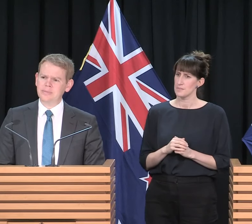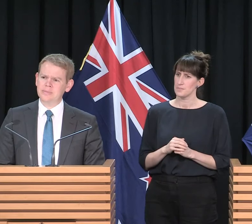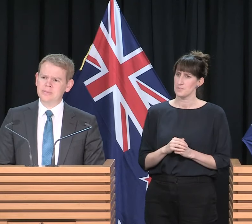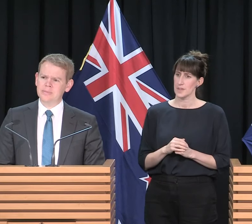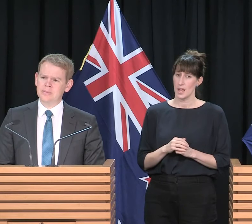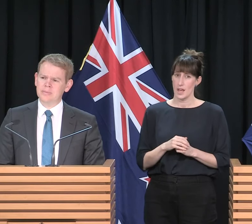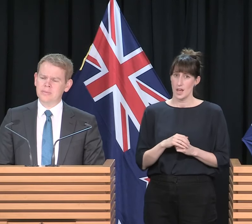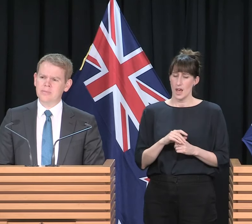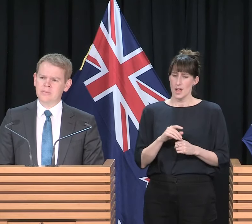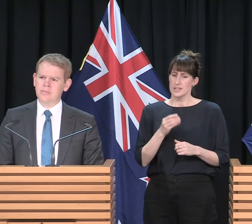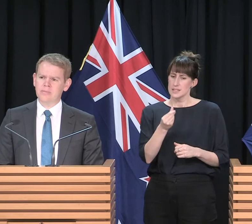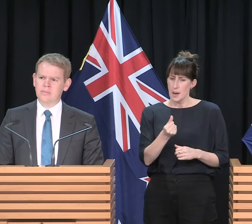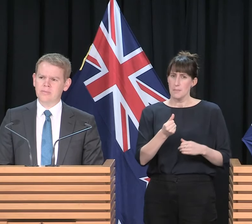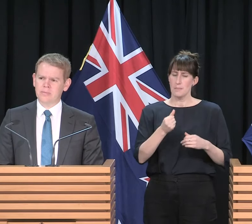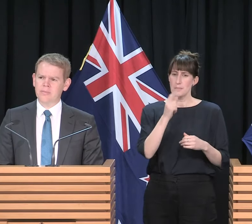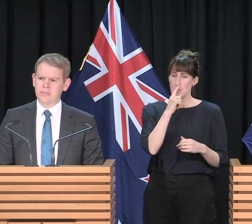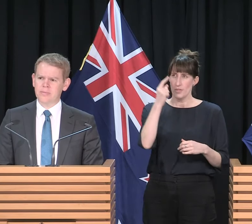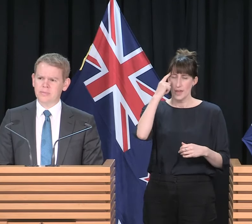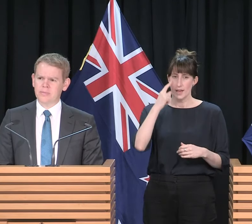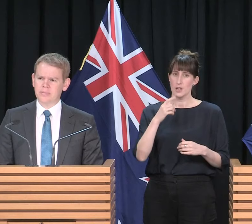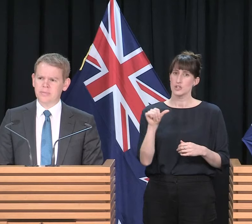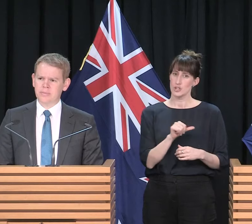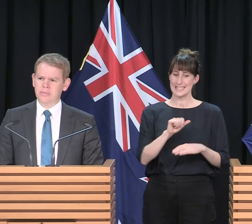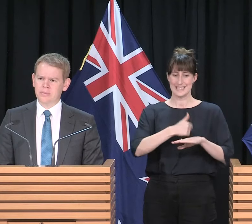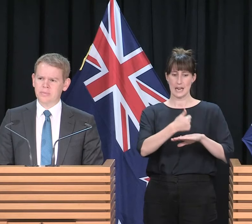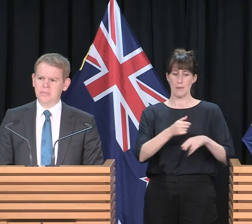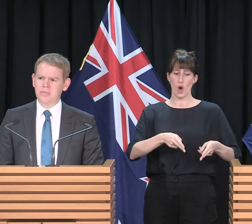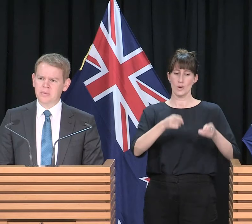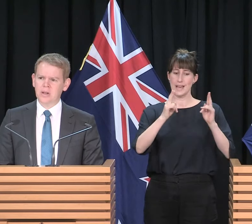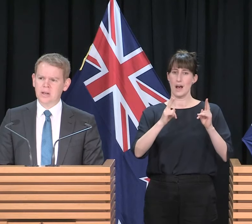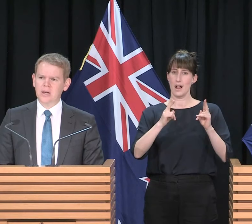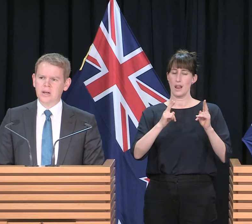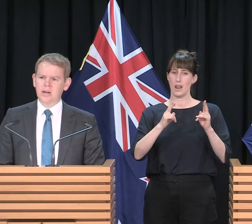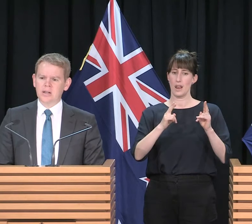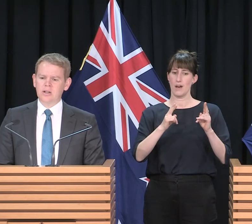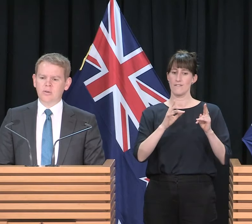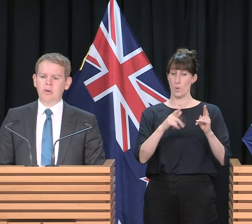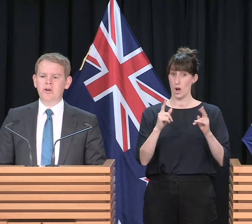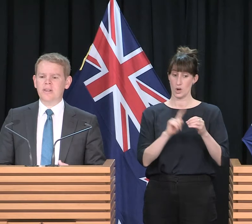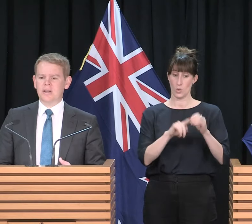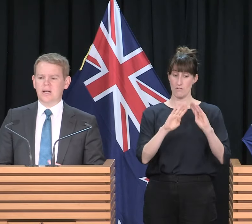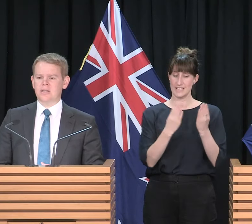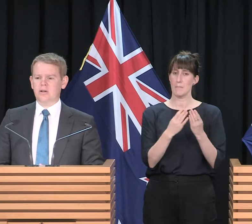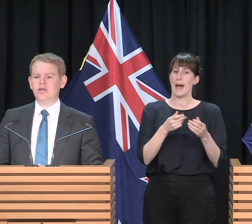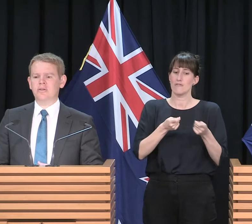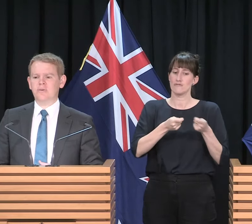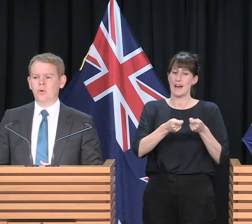COVID-19, households add sufficient masks for everybody normally resident in their household to their emergency